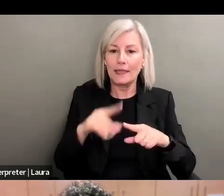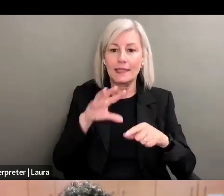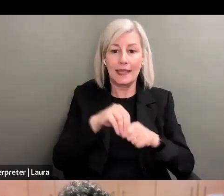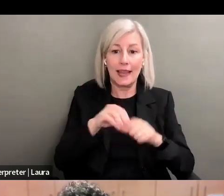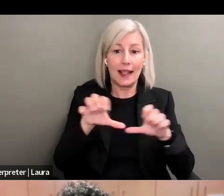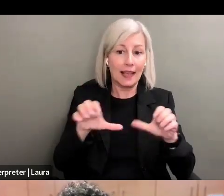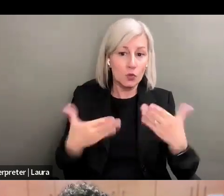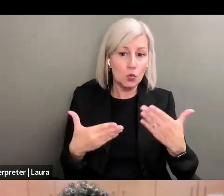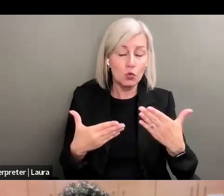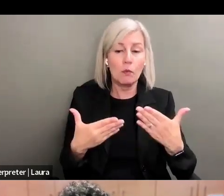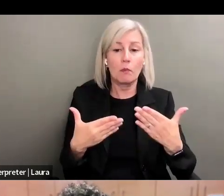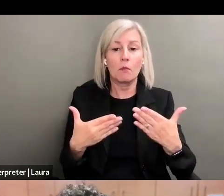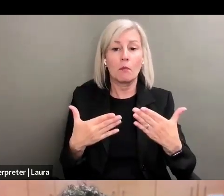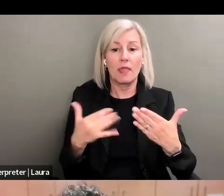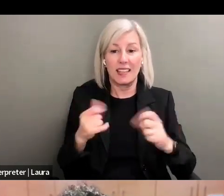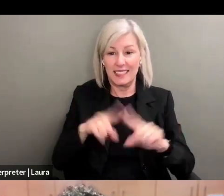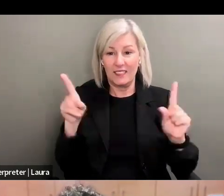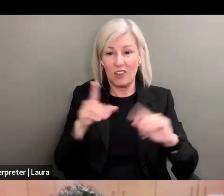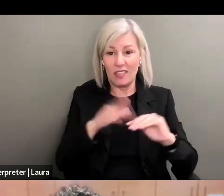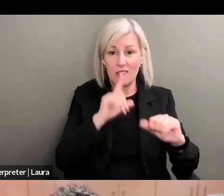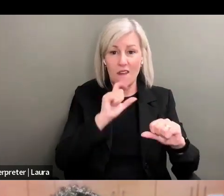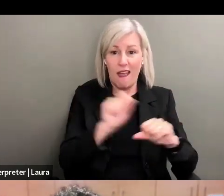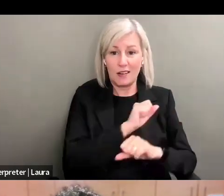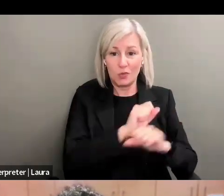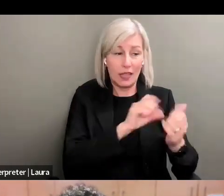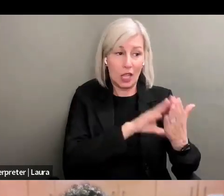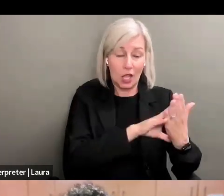a space that's much different than where they're actually usually learning, that